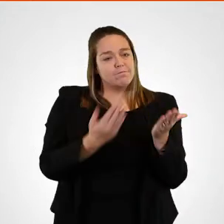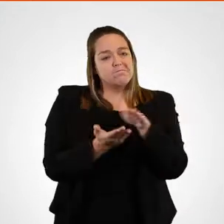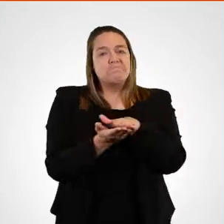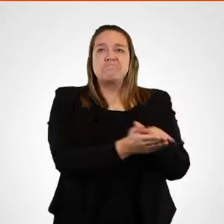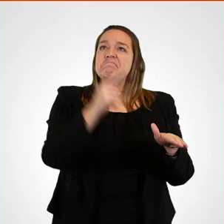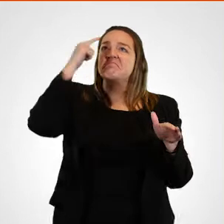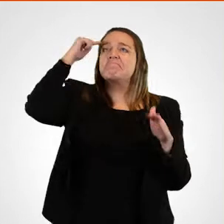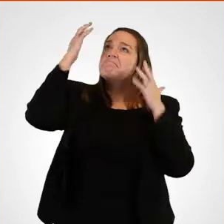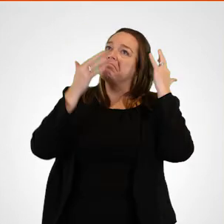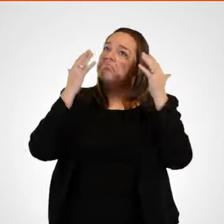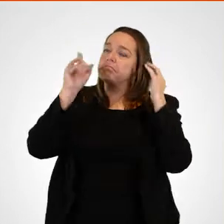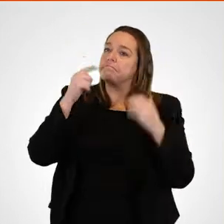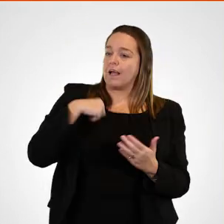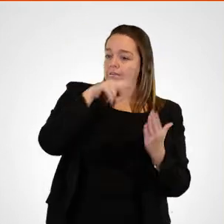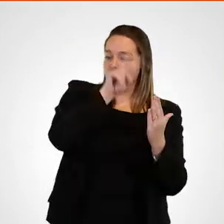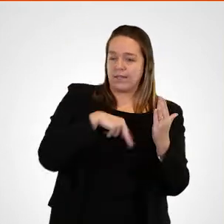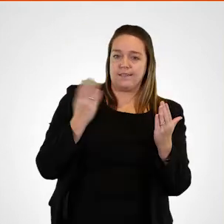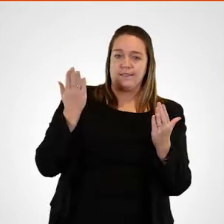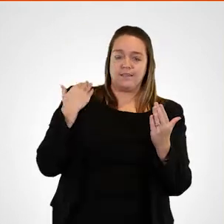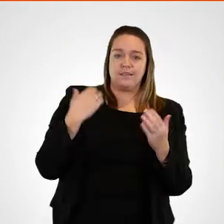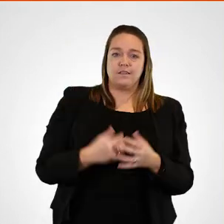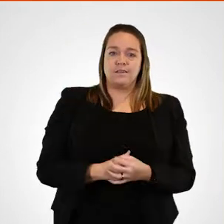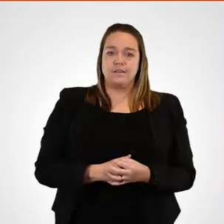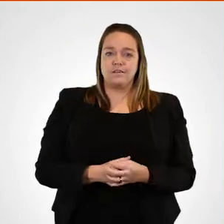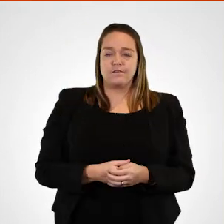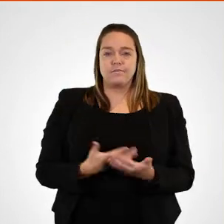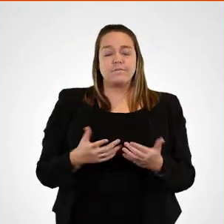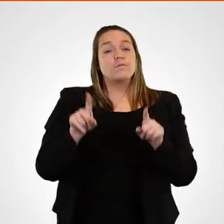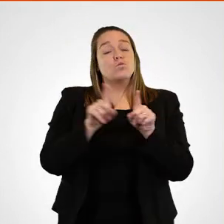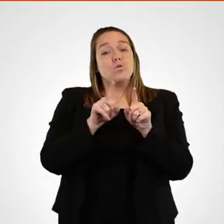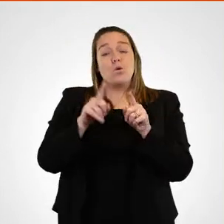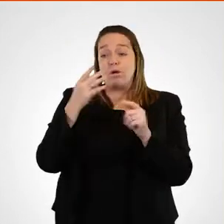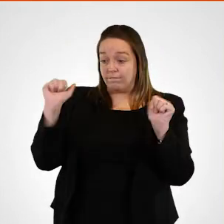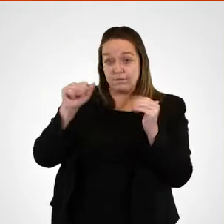they think about what they've read, and the best thing that we can ask readers to do,